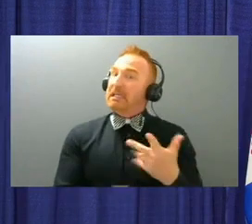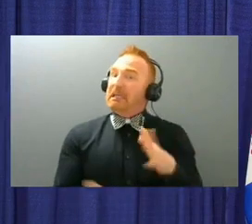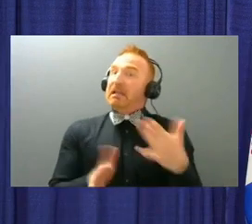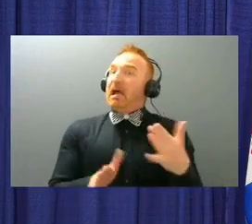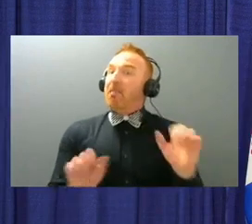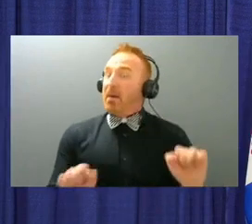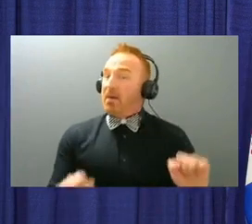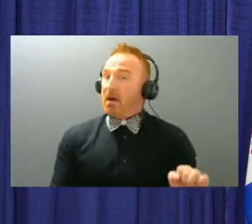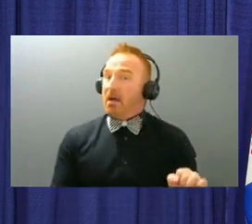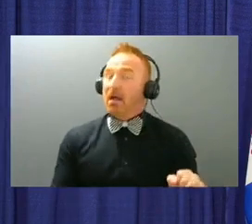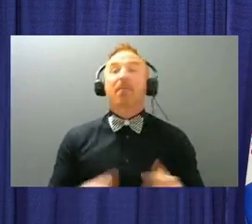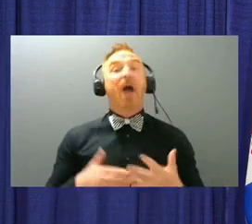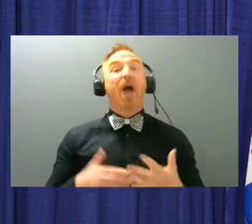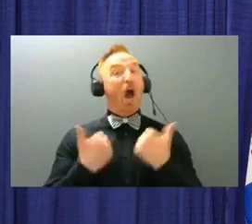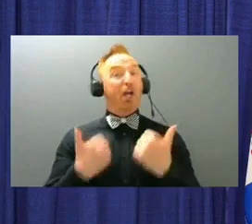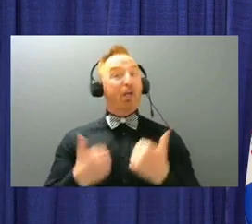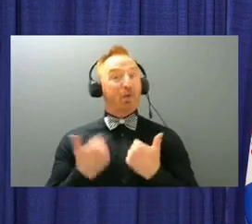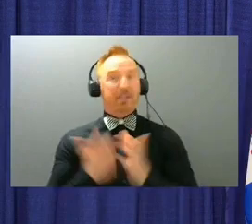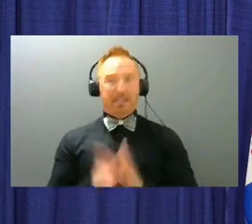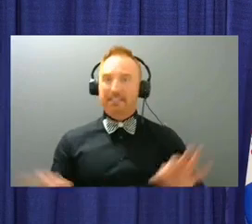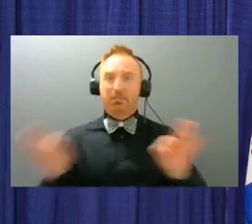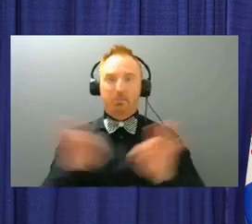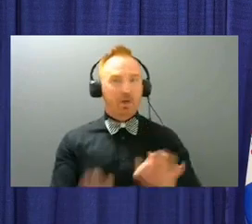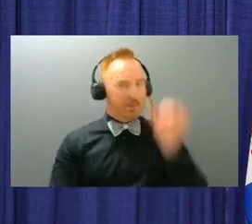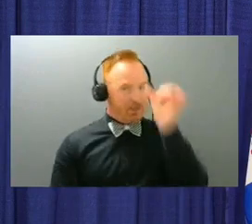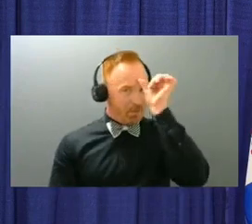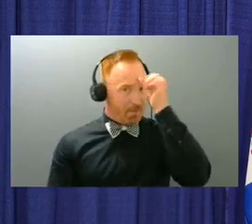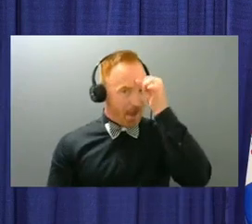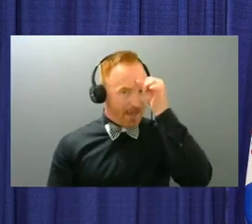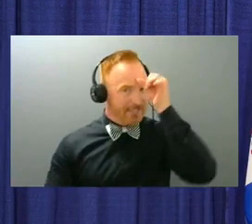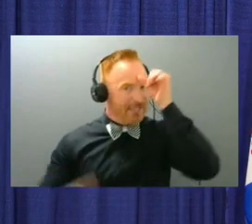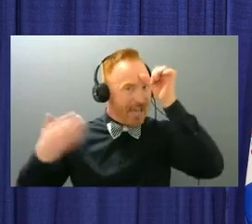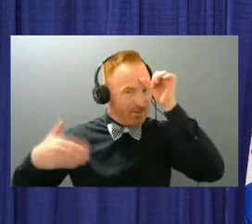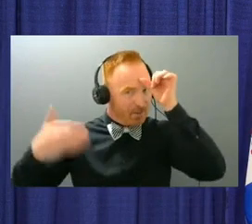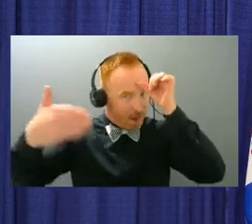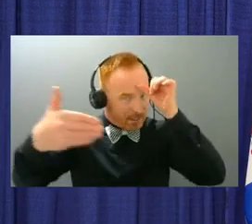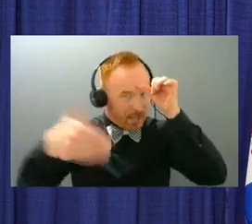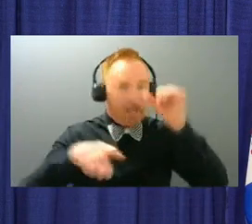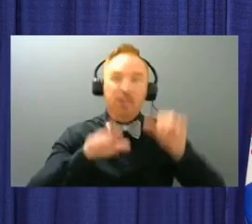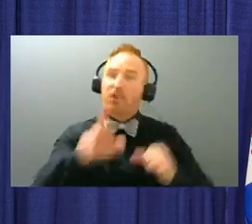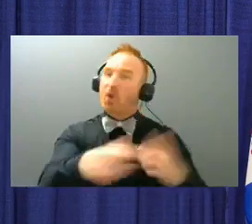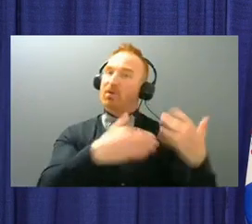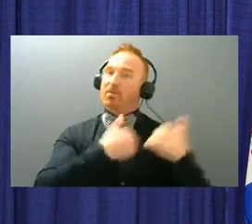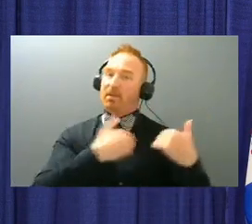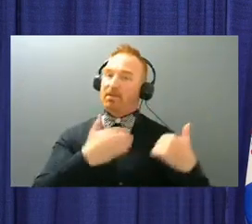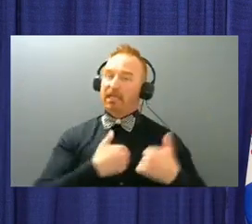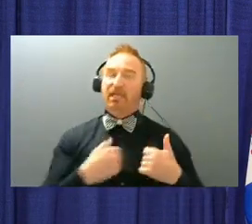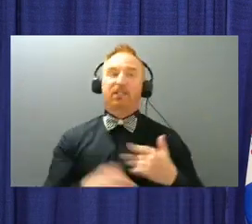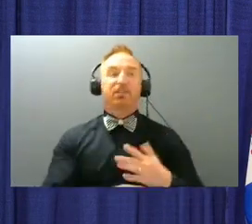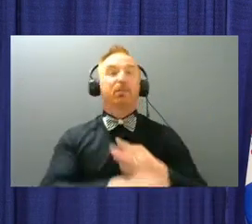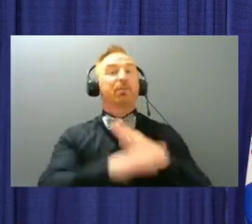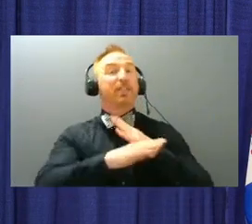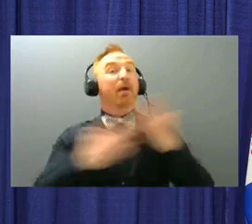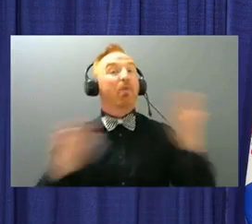at times, I know that our youth know well their responsibility to protect their elders and those who are most us -- more